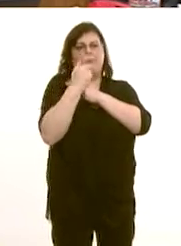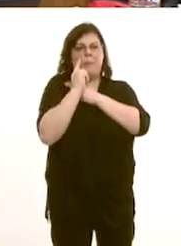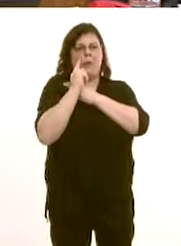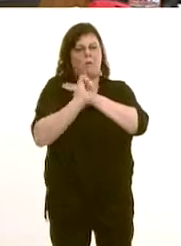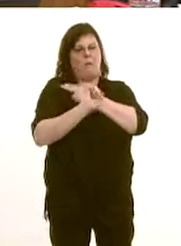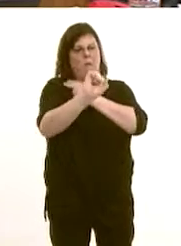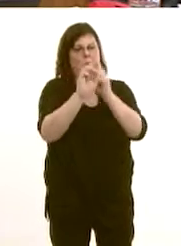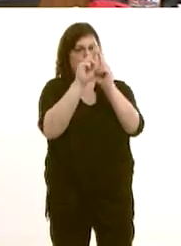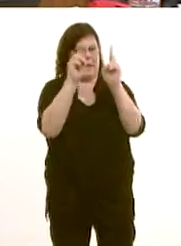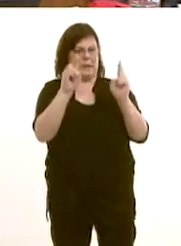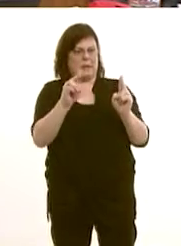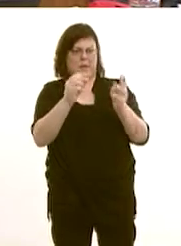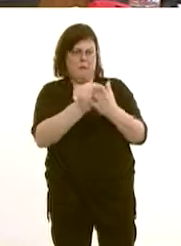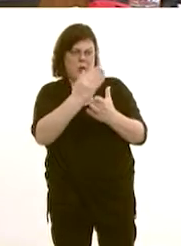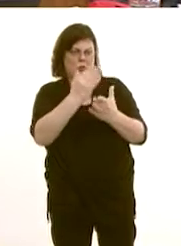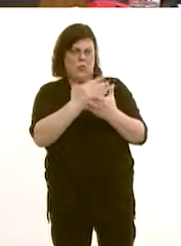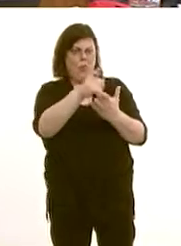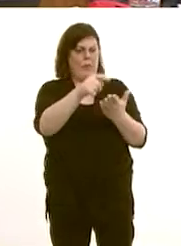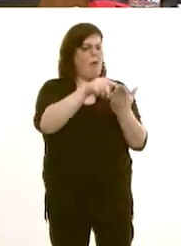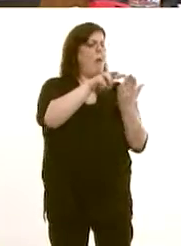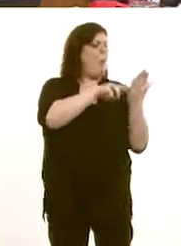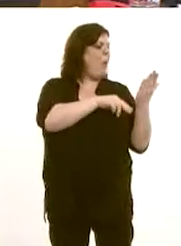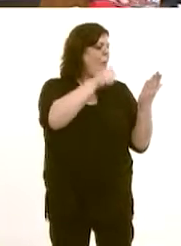who have a duty so that they know what their duties are and, of course, so that they know